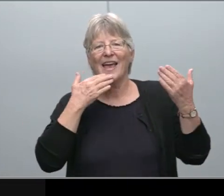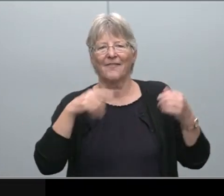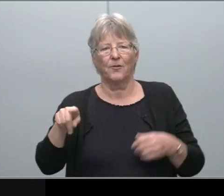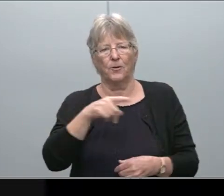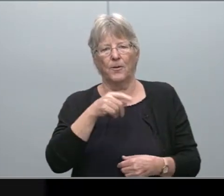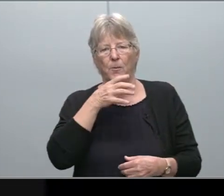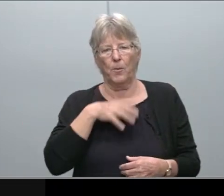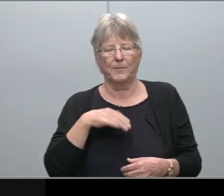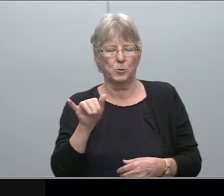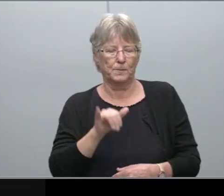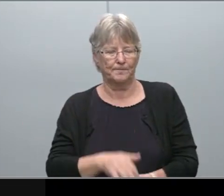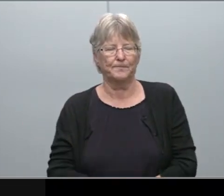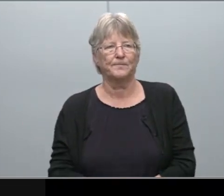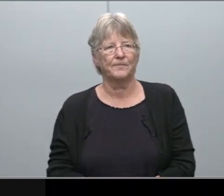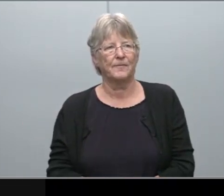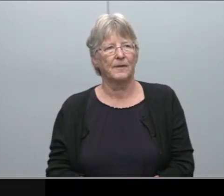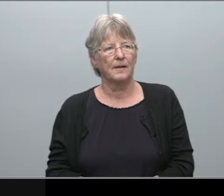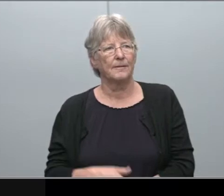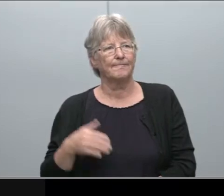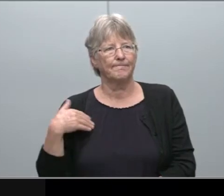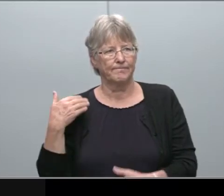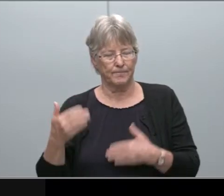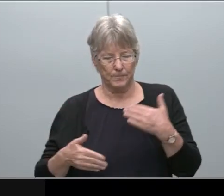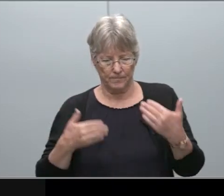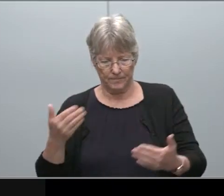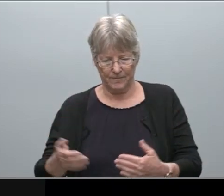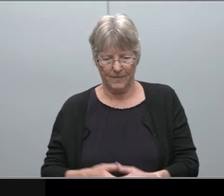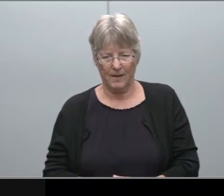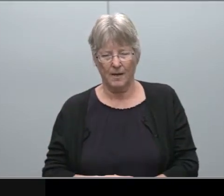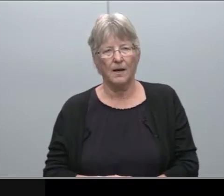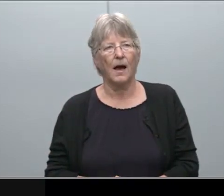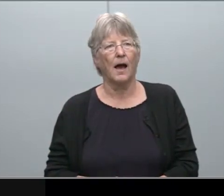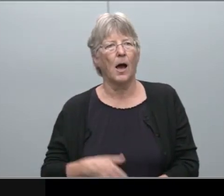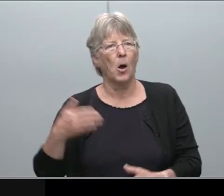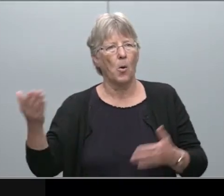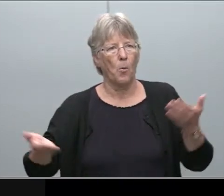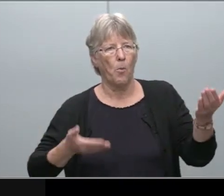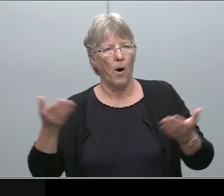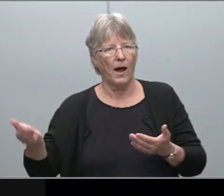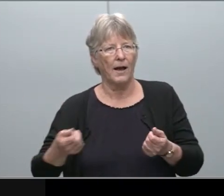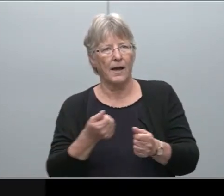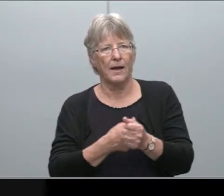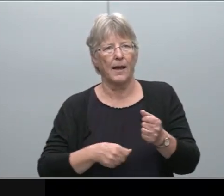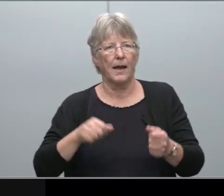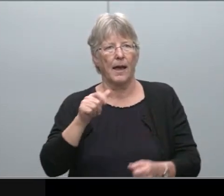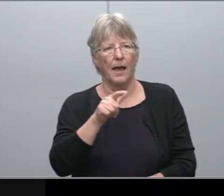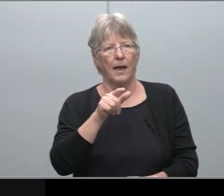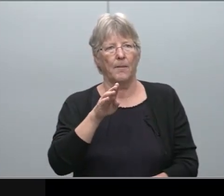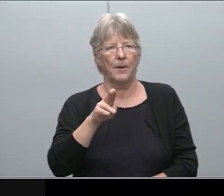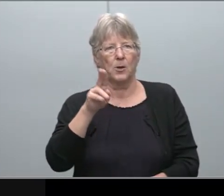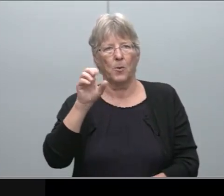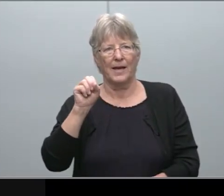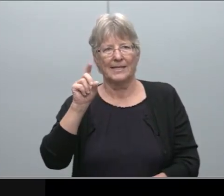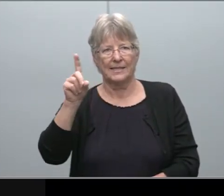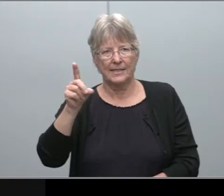And it's the beauty of being together. We are also asking that in order to give equal voice